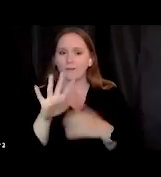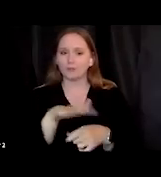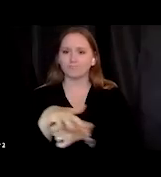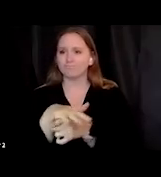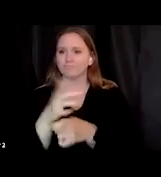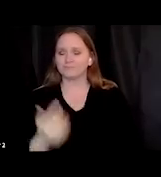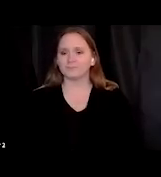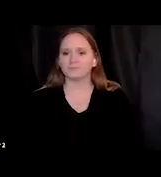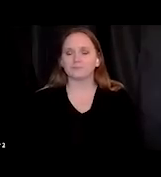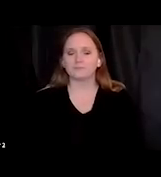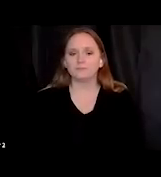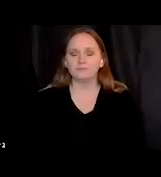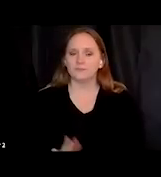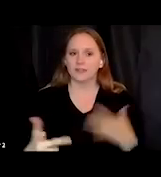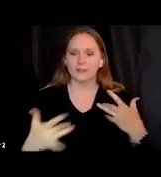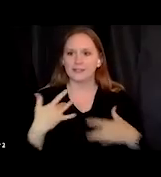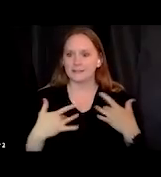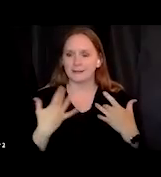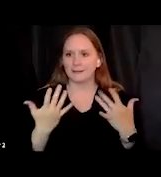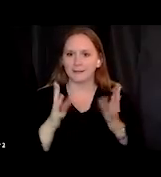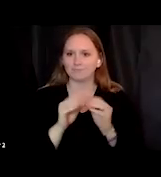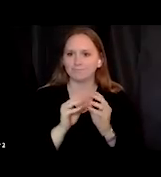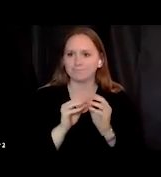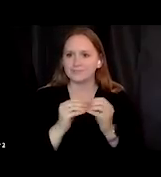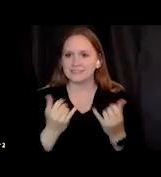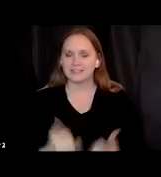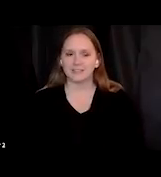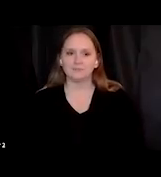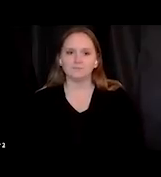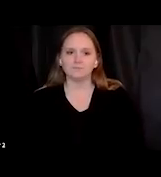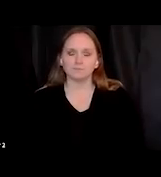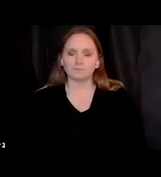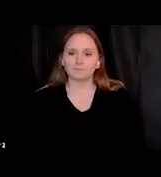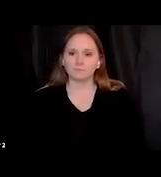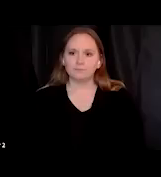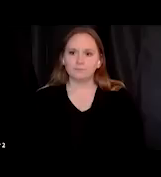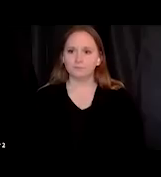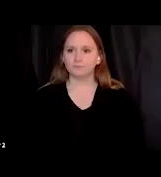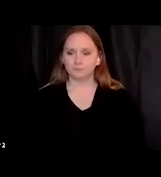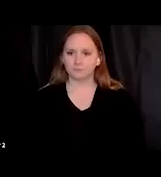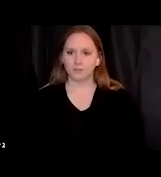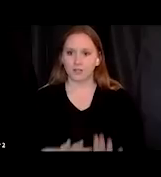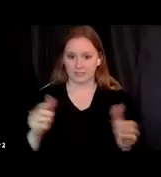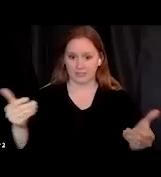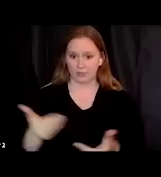Very exciting session we have today. Just by way of introduction, I'll be the moderator.